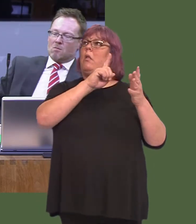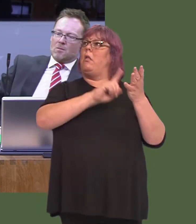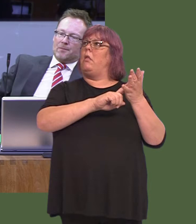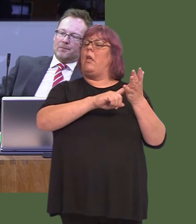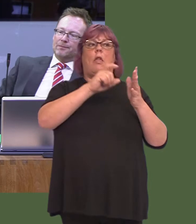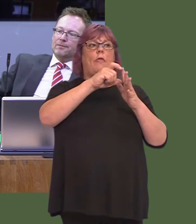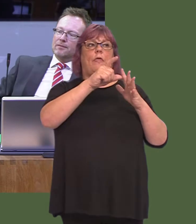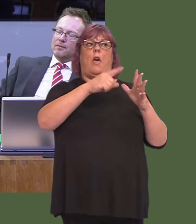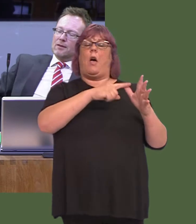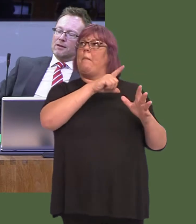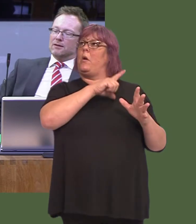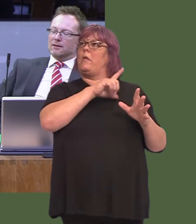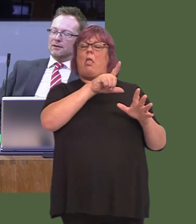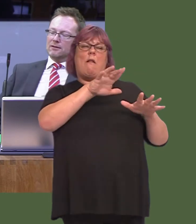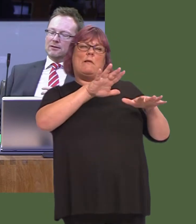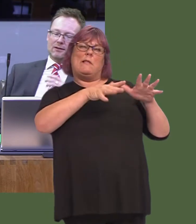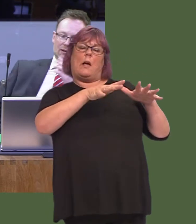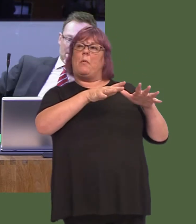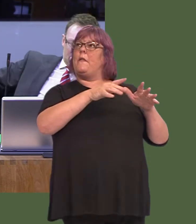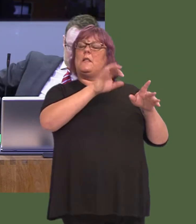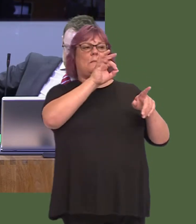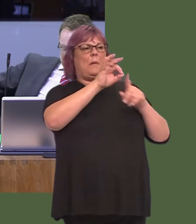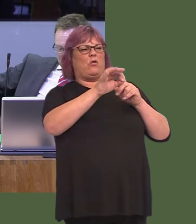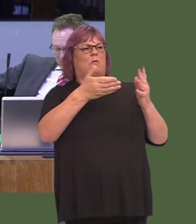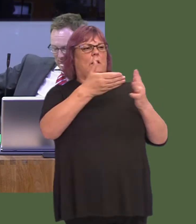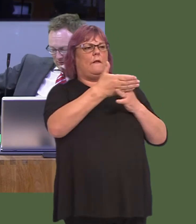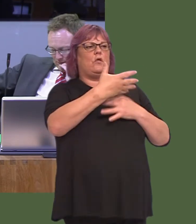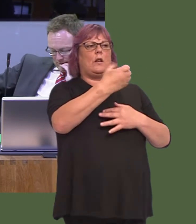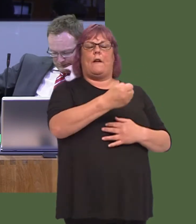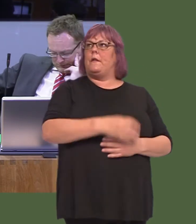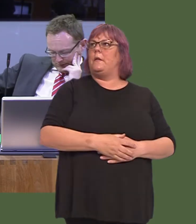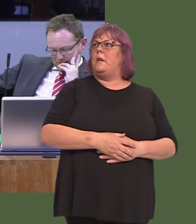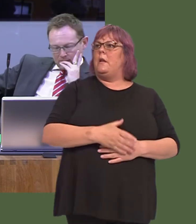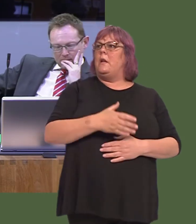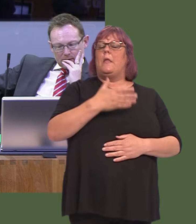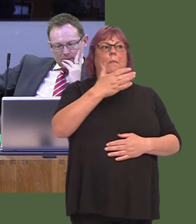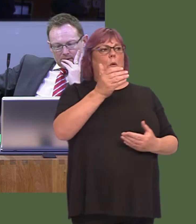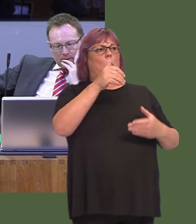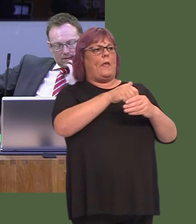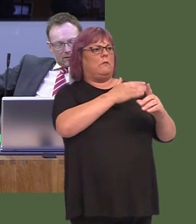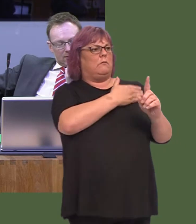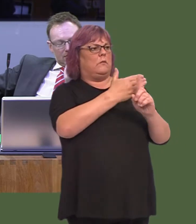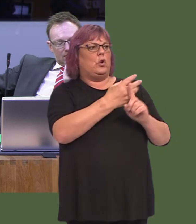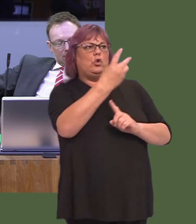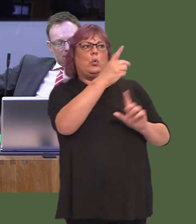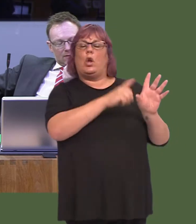as you know, is in a form of special intervention. They've already been in it for over two years.